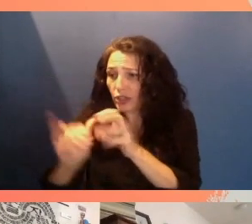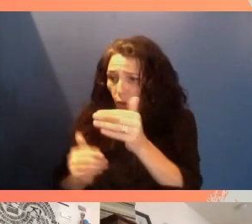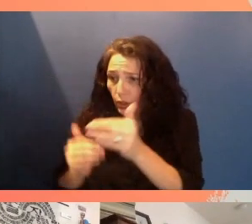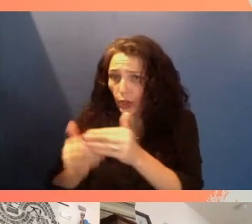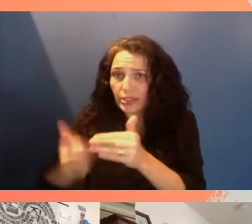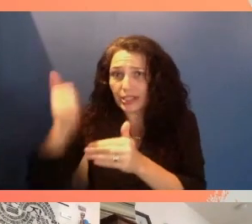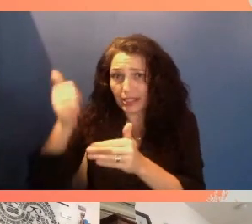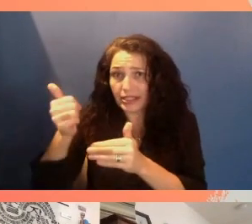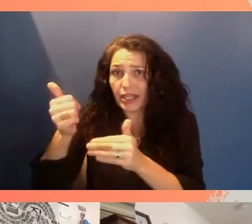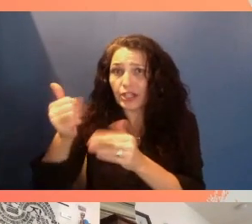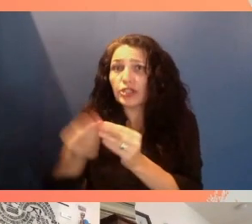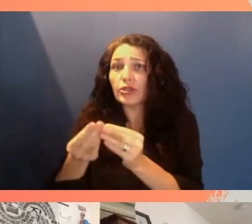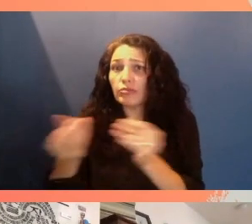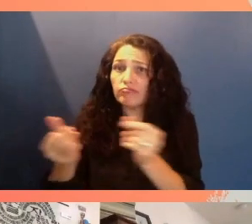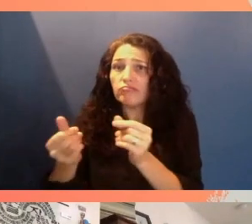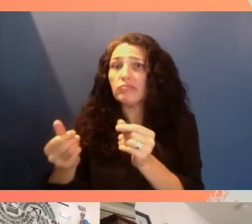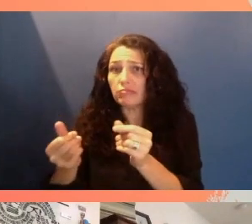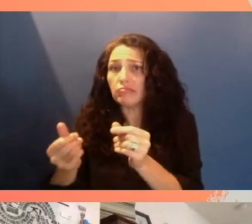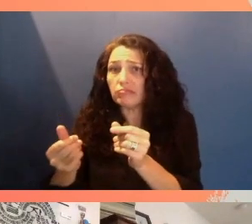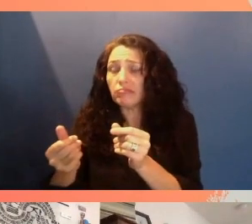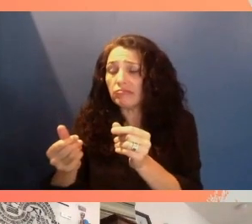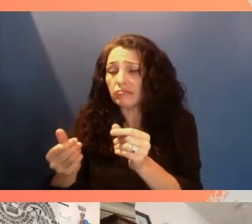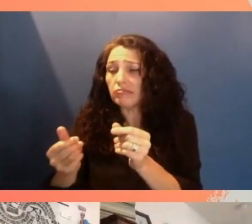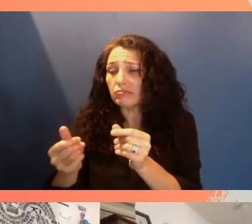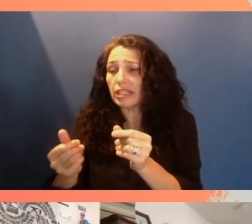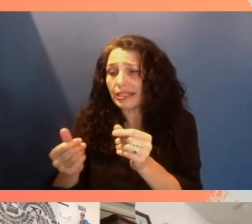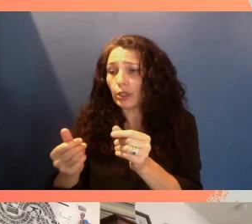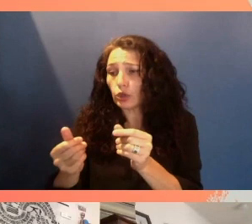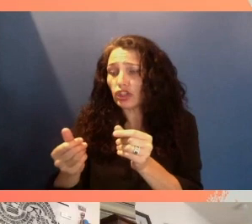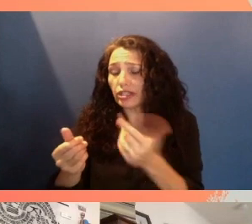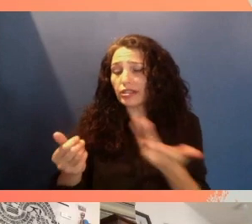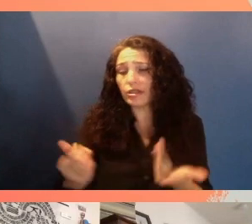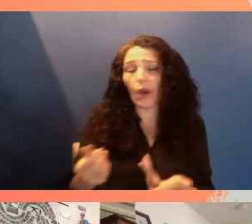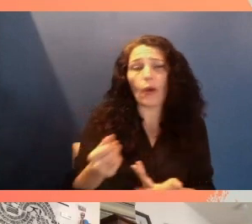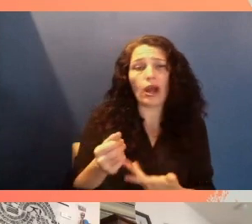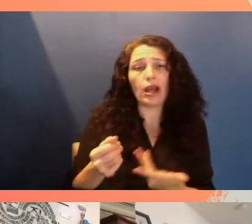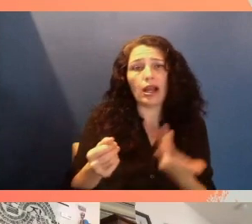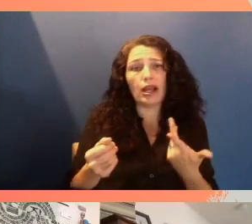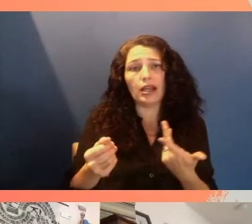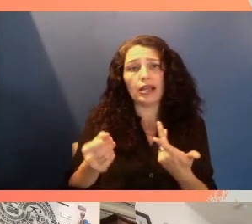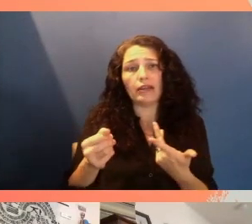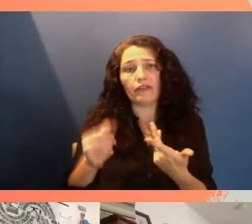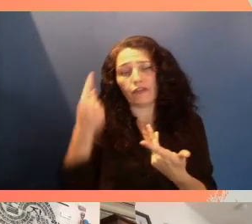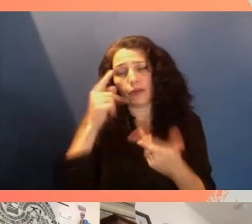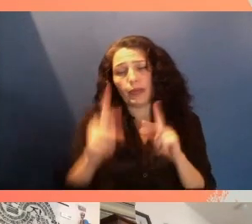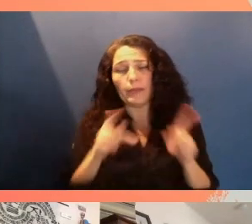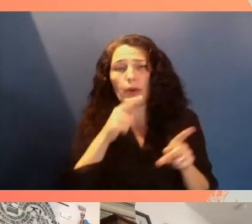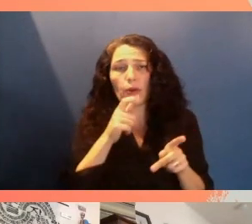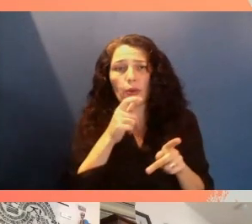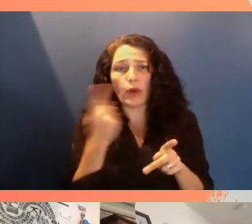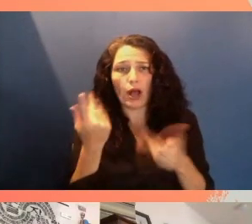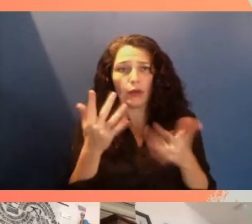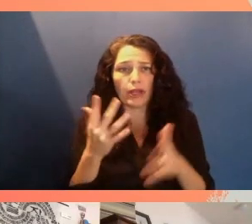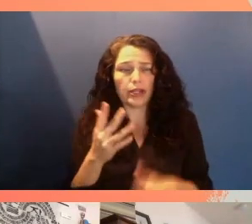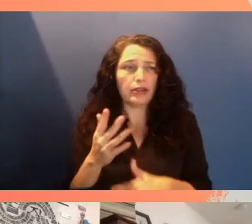that kind of walk the straight and narrow already when we talk about movement space.